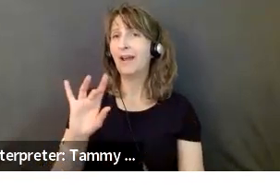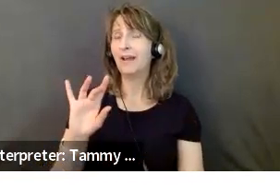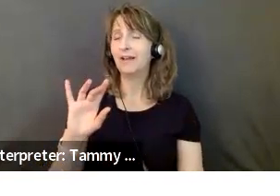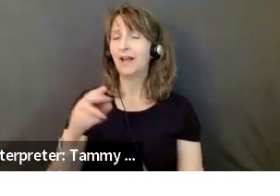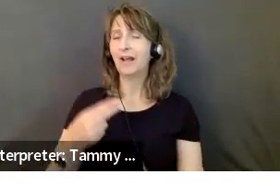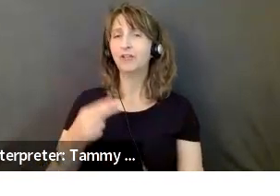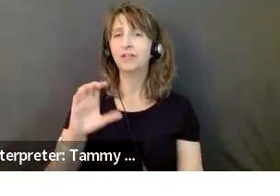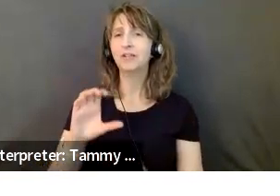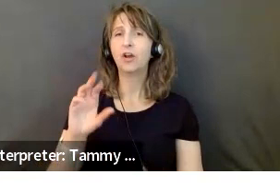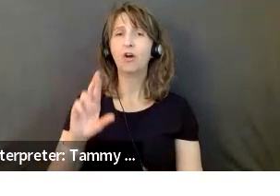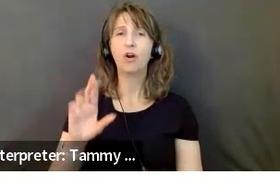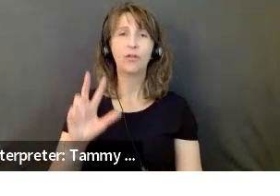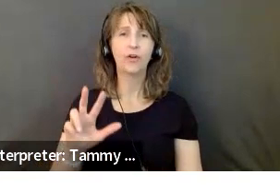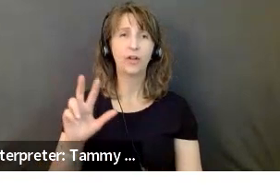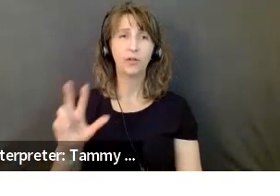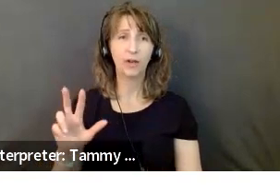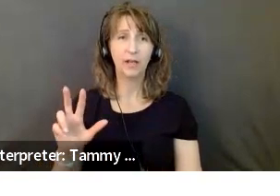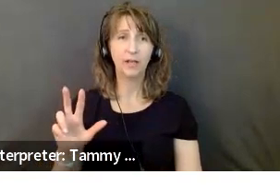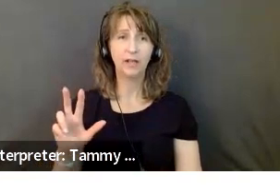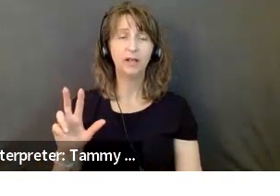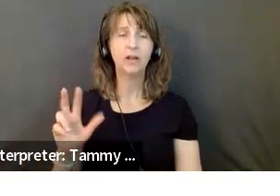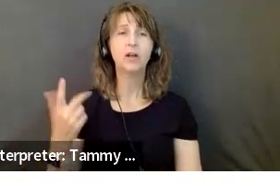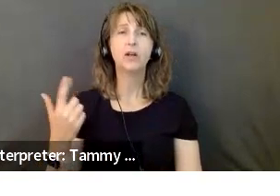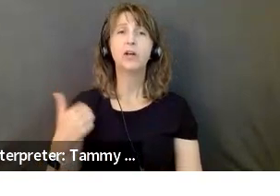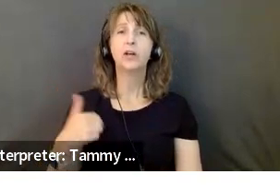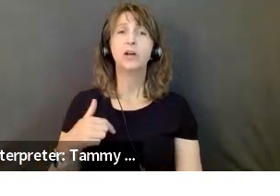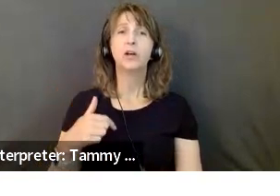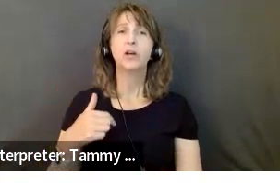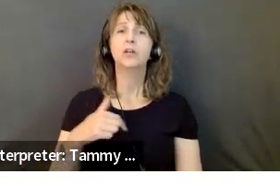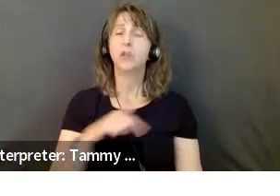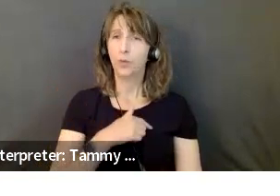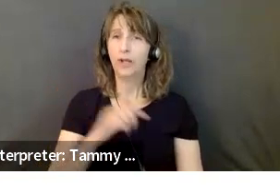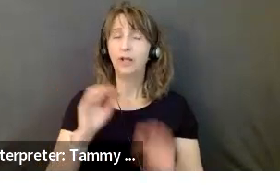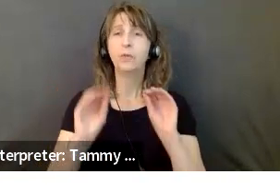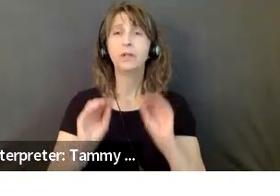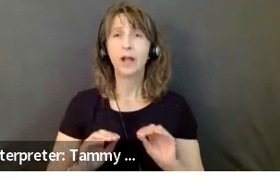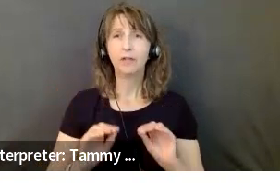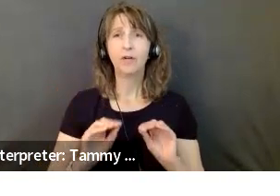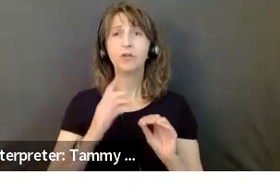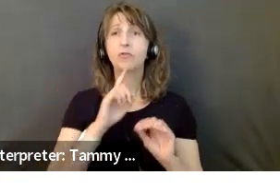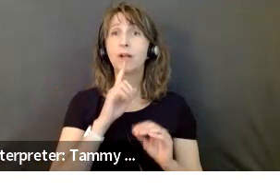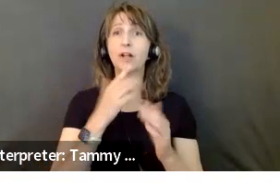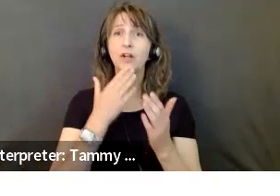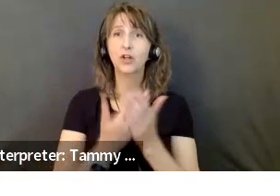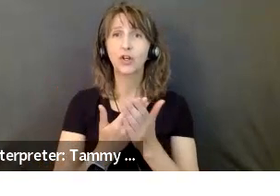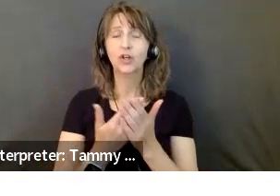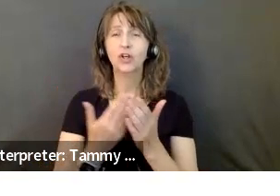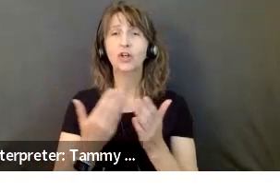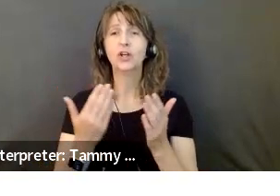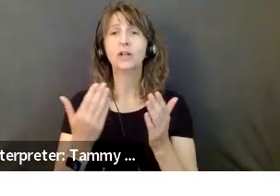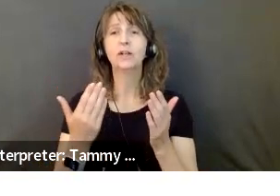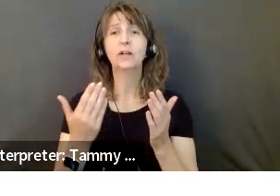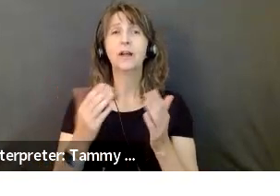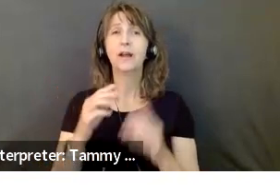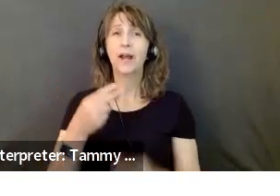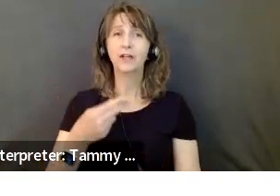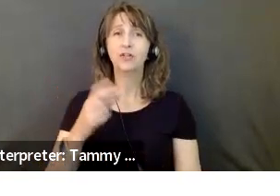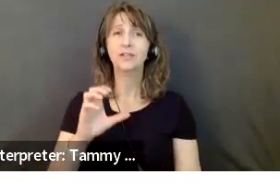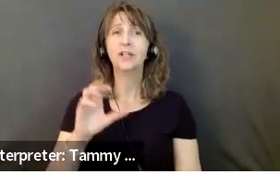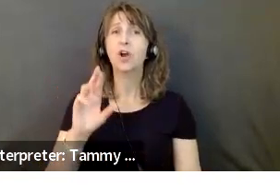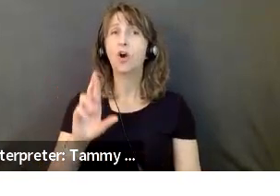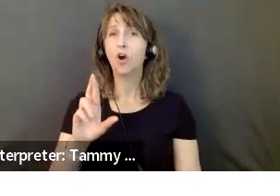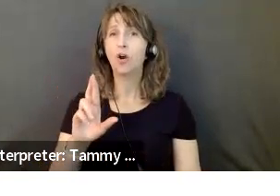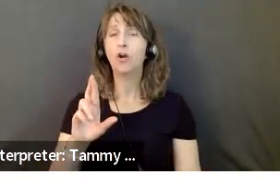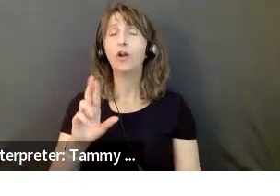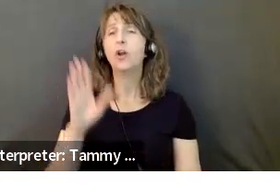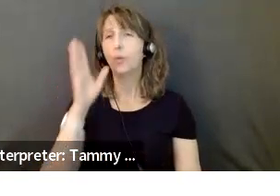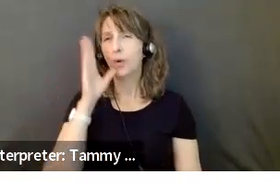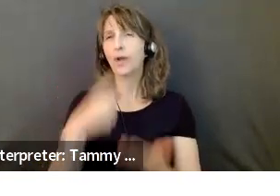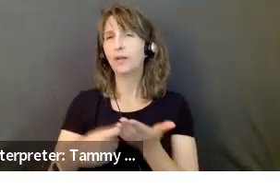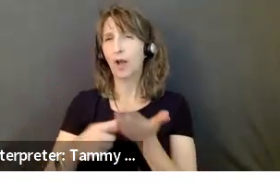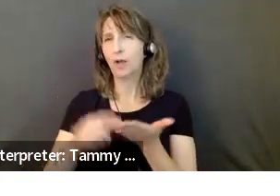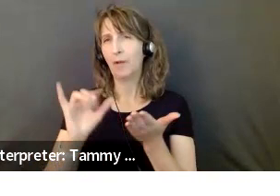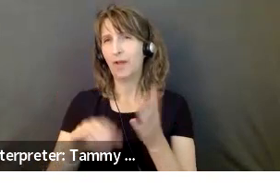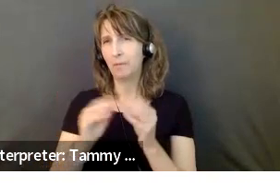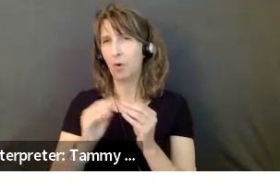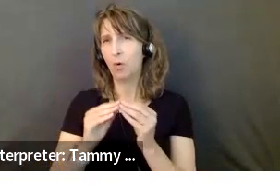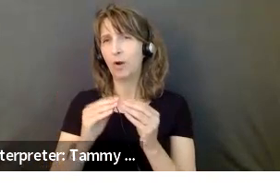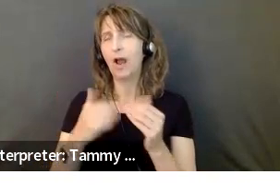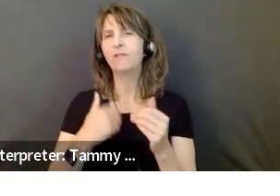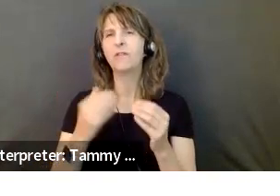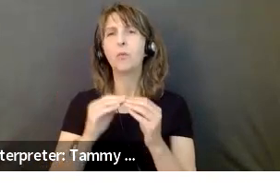Really put together I think a really great HCR with some very specific goals. Yeah, that we'll talk about in the next couple of slides.